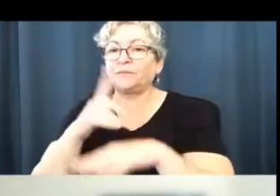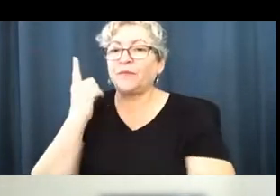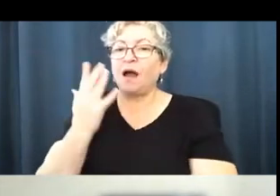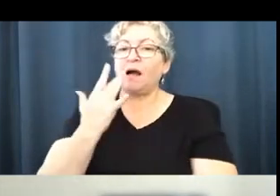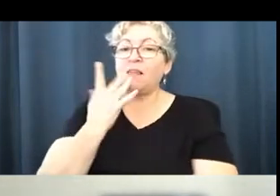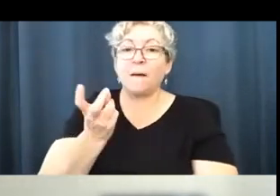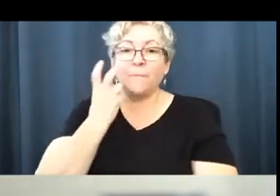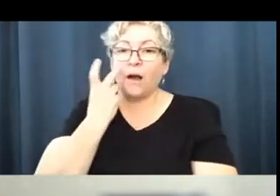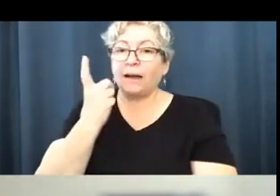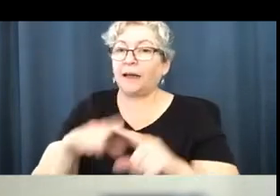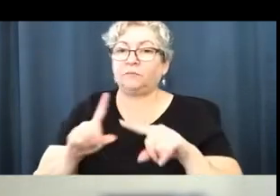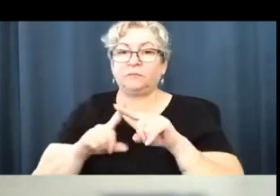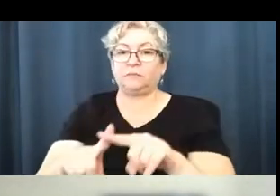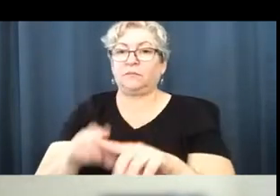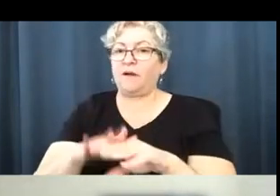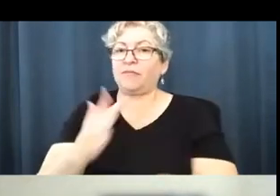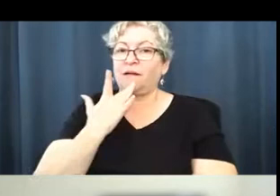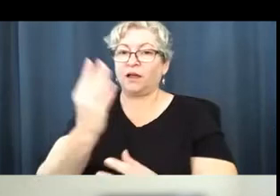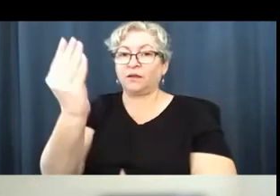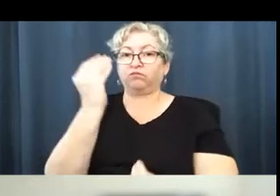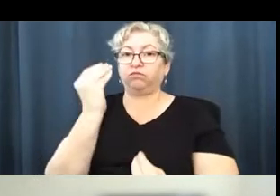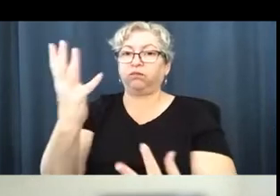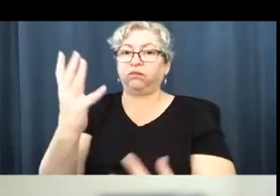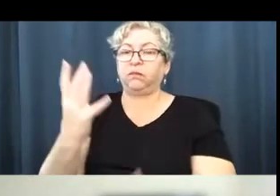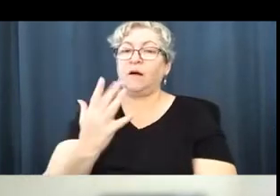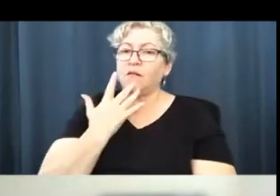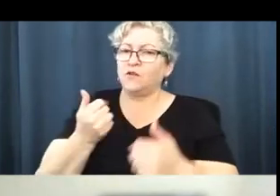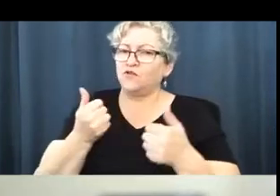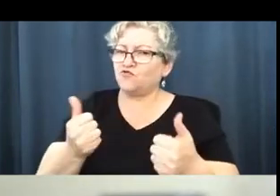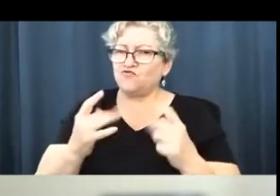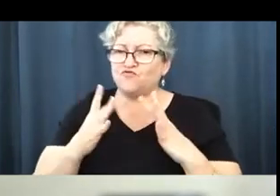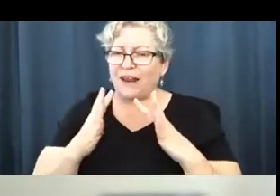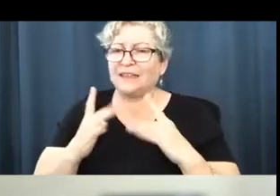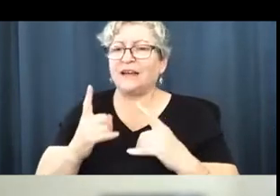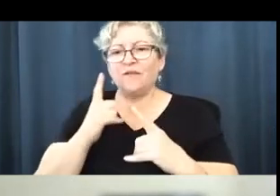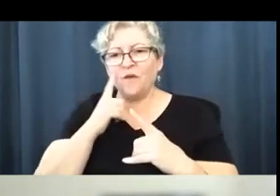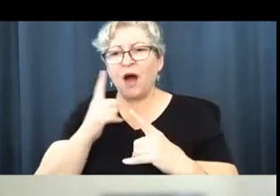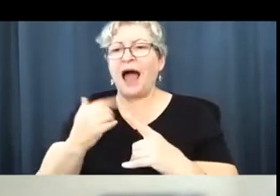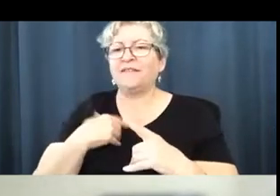you can't rely on color to convey information. Color is awesome, it can reinforce information, but there has to be some sort of alternative,